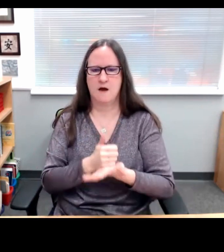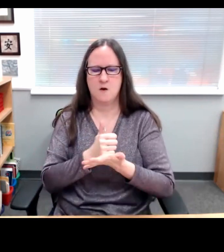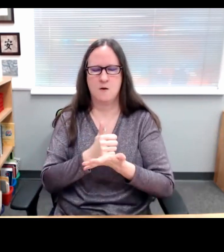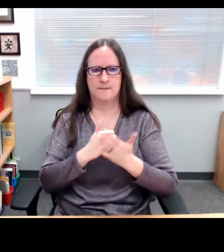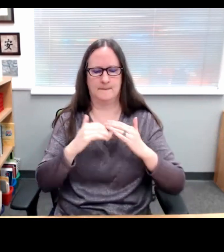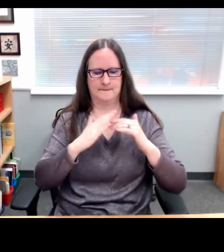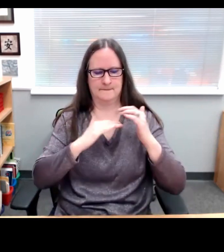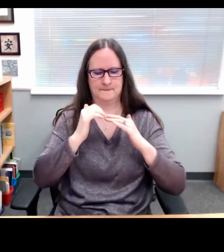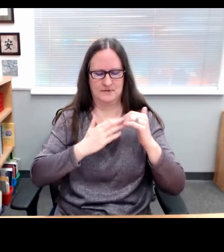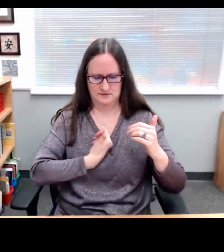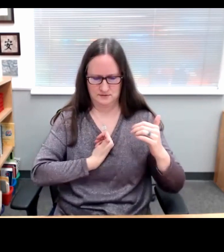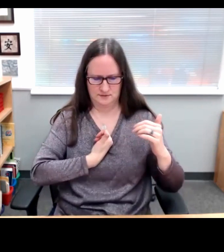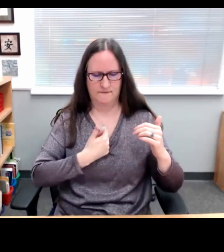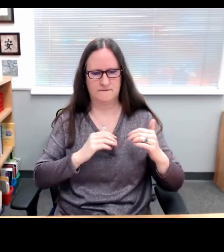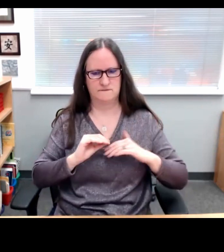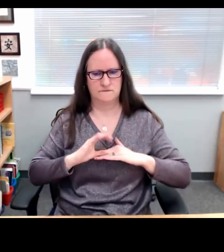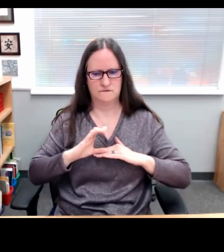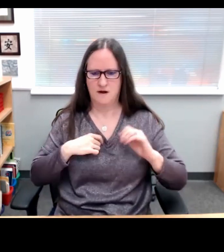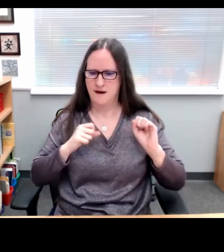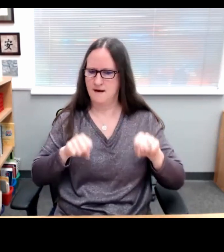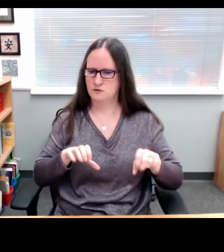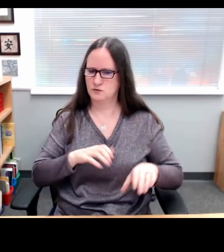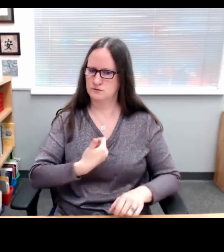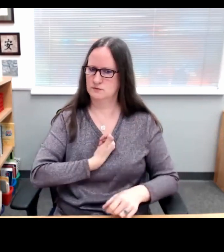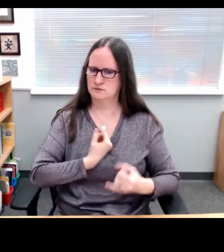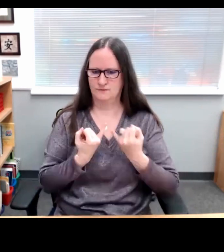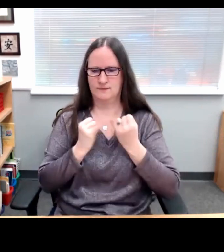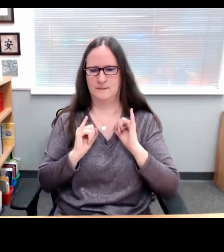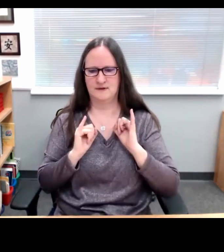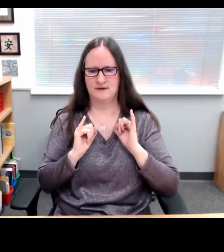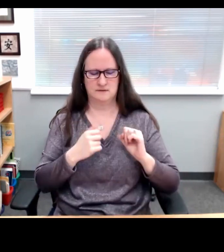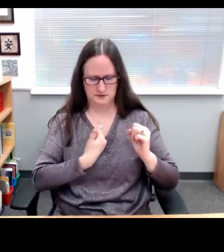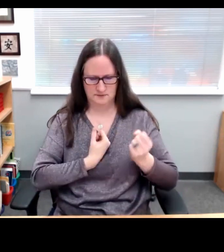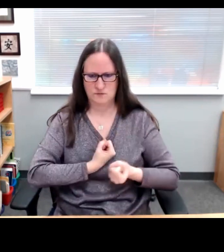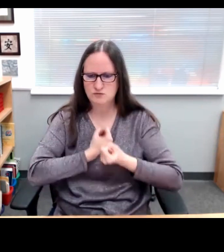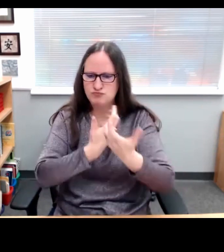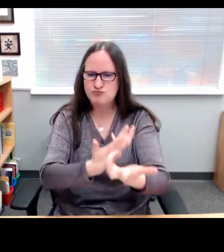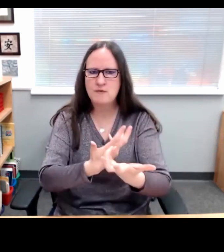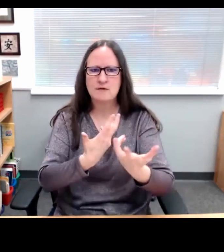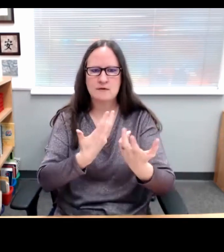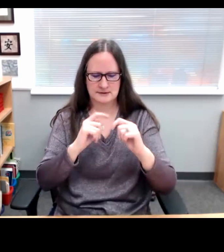Confidence is so helpful when it's built from within. Understanding that there are